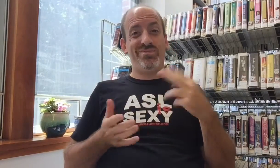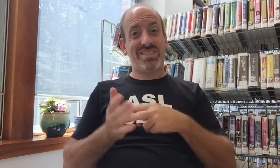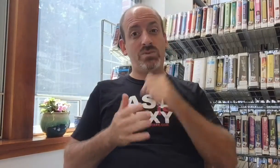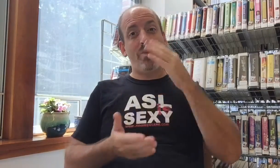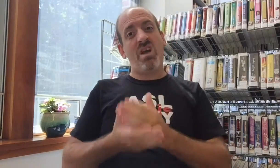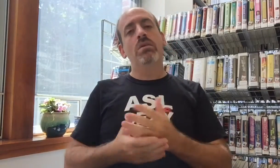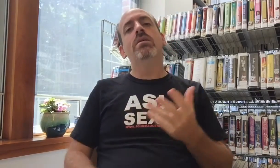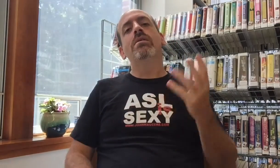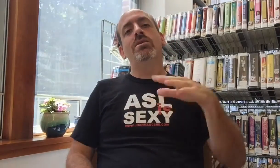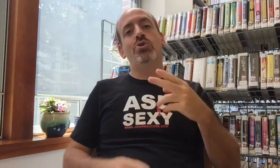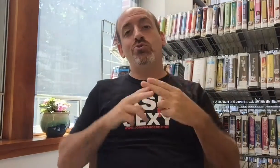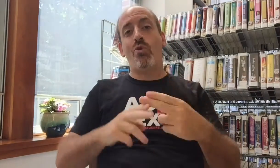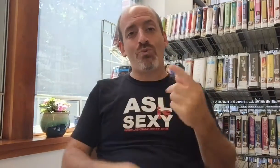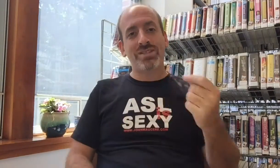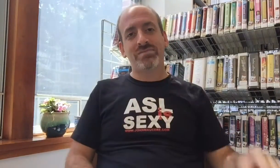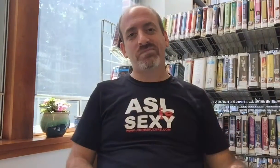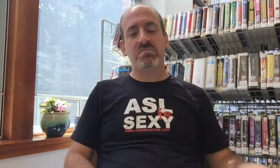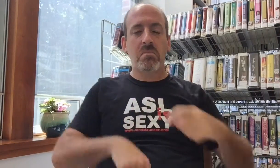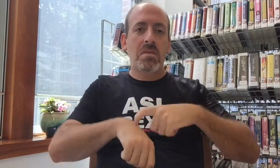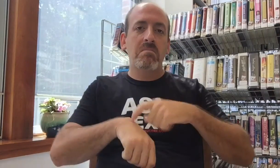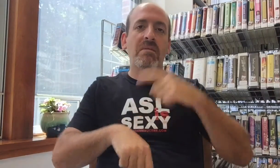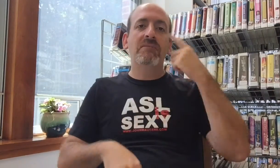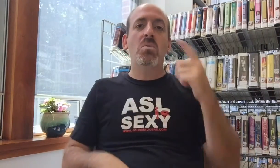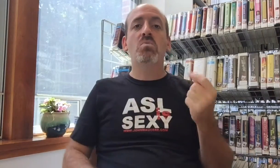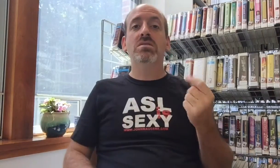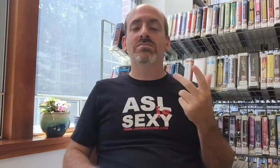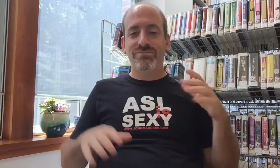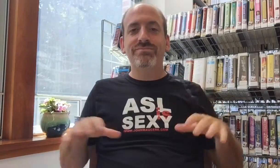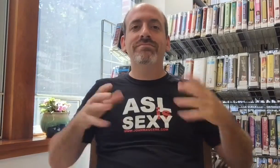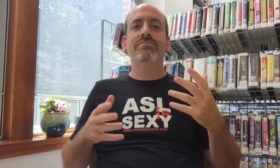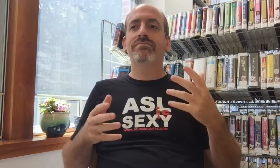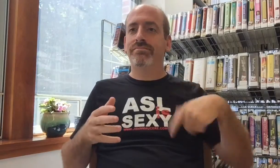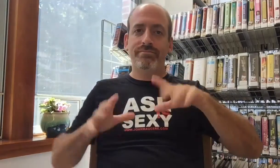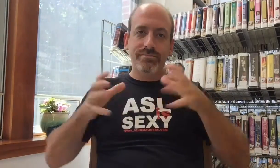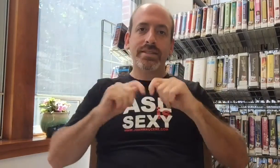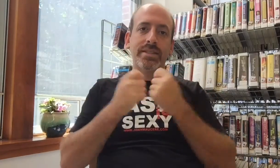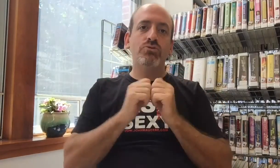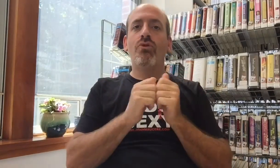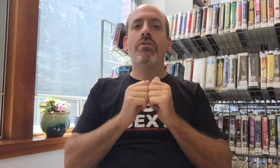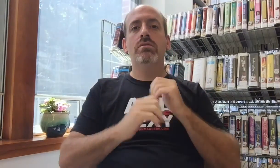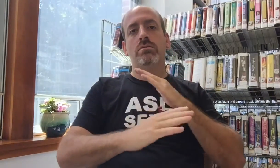When we do see them not stopping being persistence, it's time for us to rally up together and put stop to these trolls.